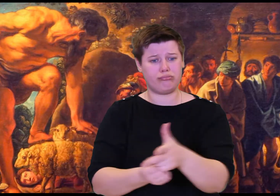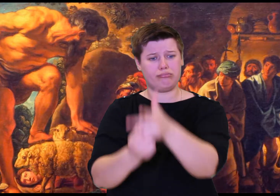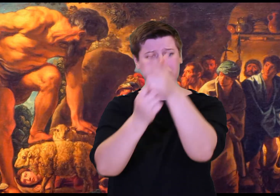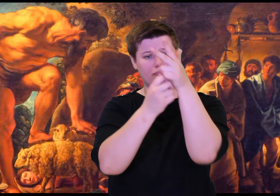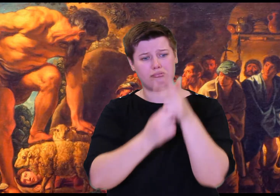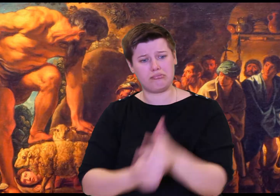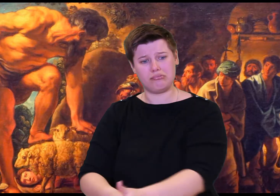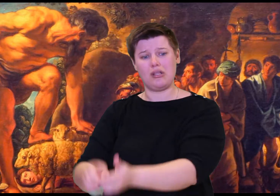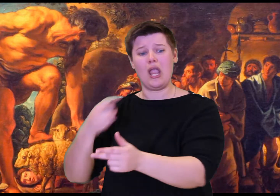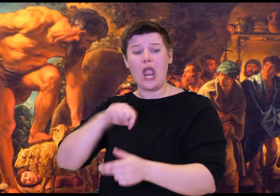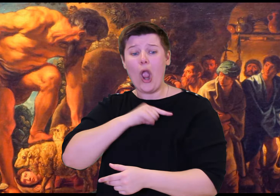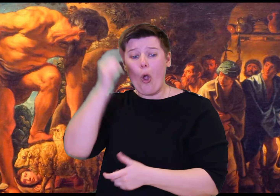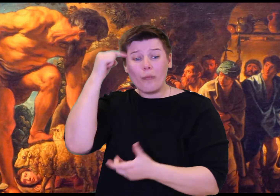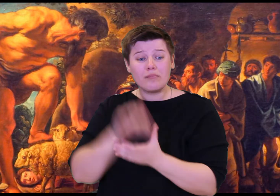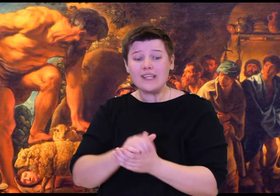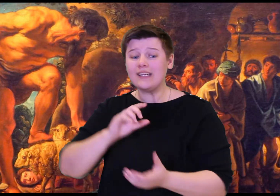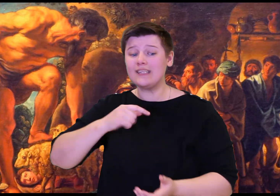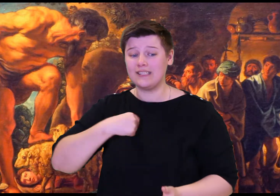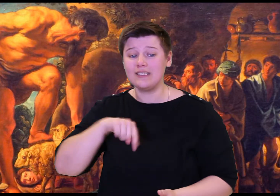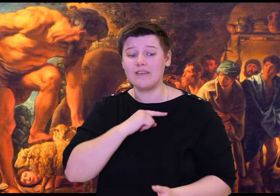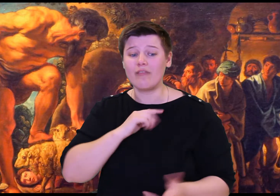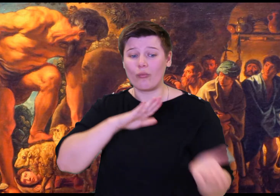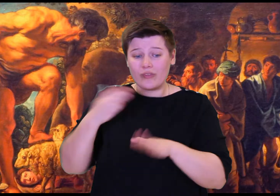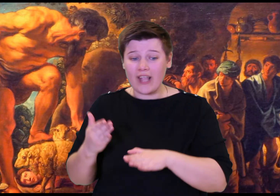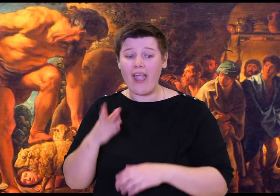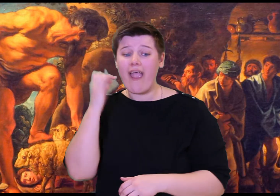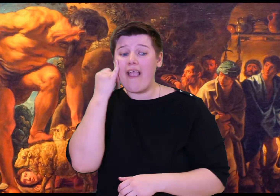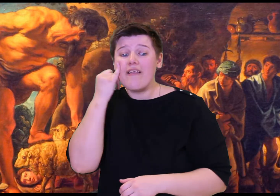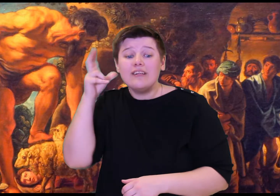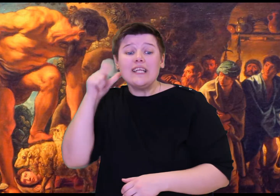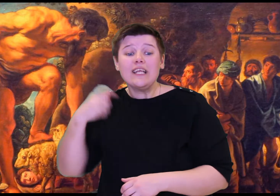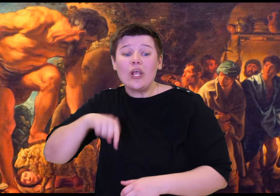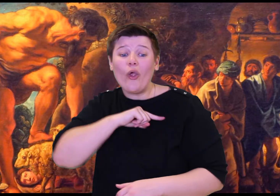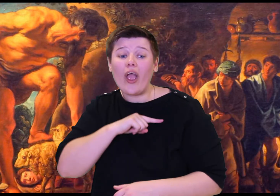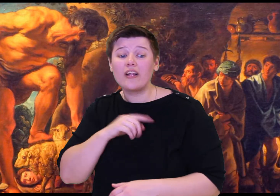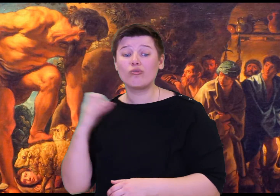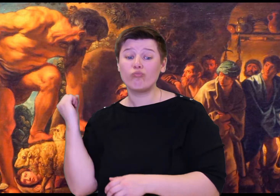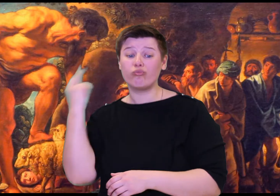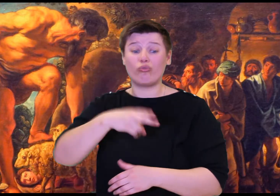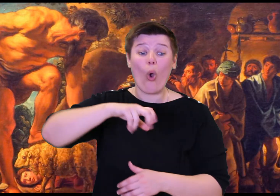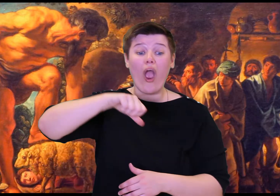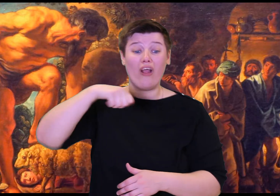crushed our heads and wooden ship. He throws so hard!'